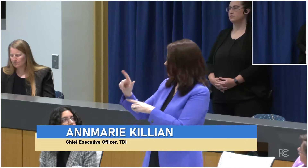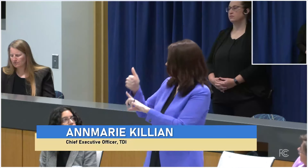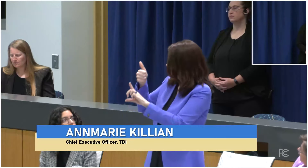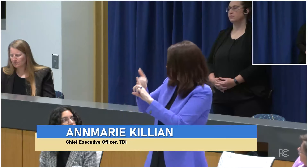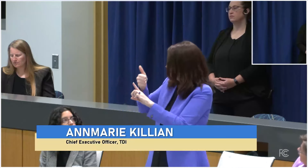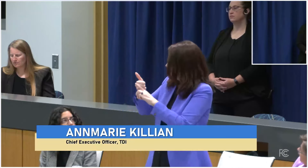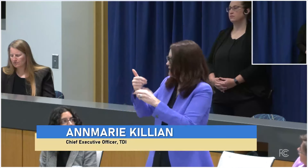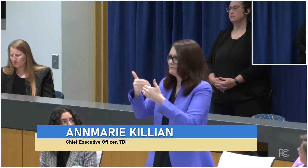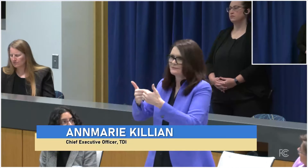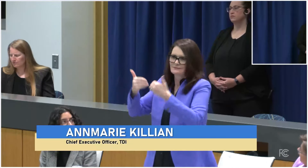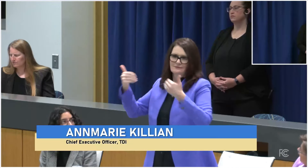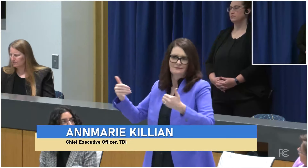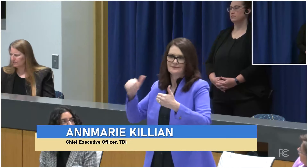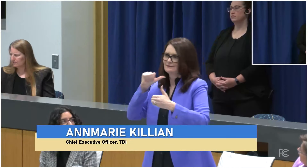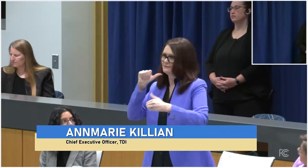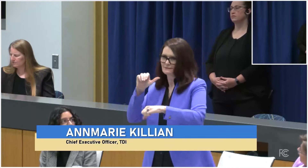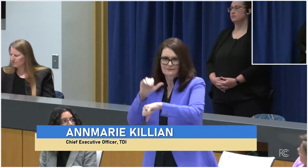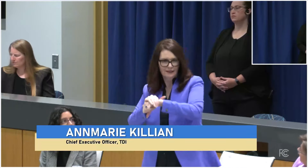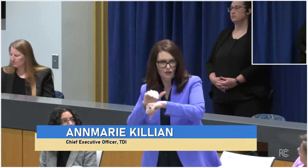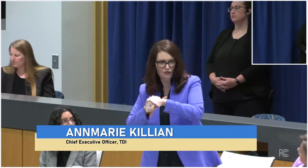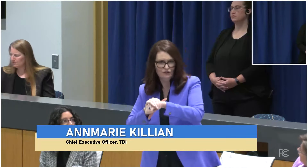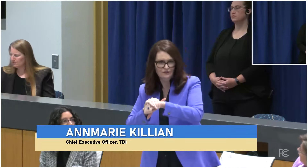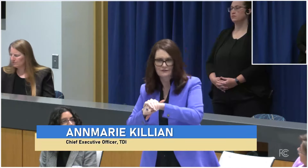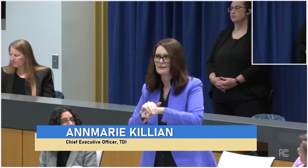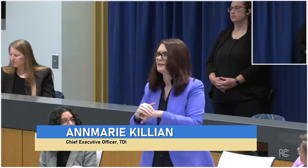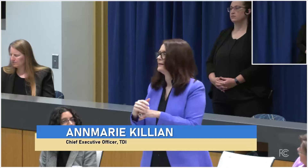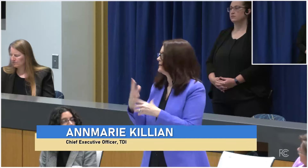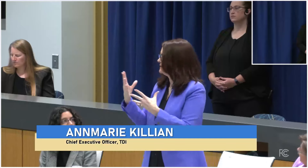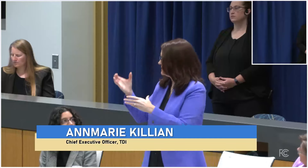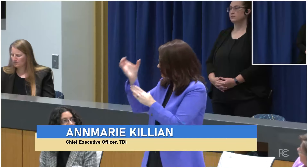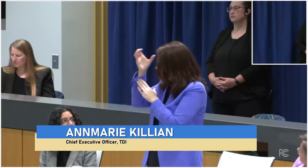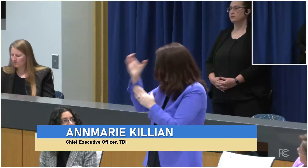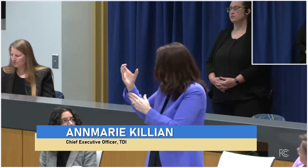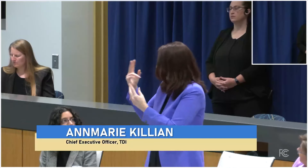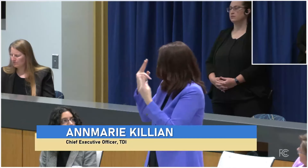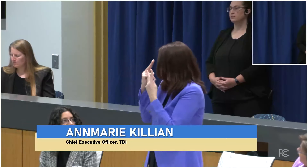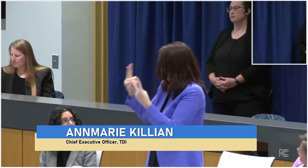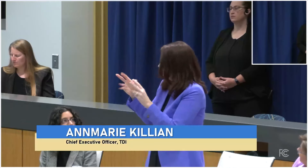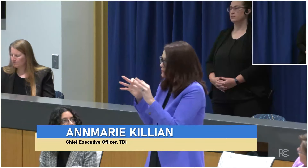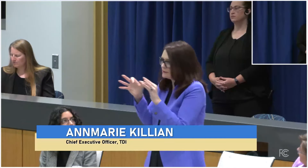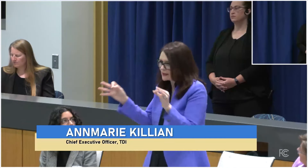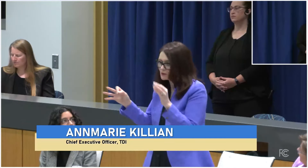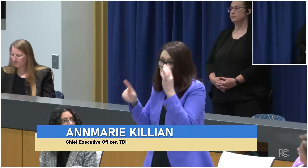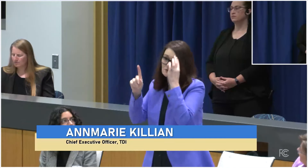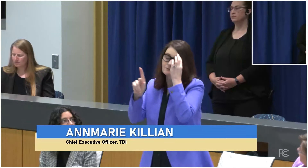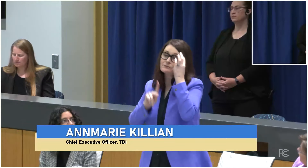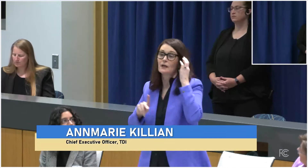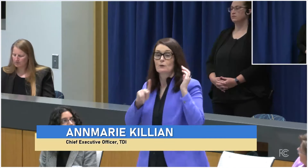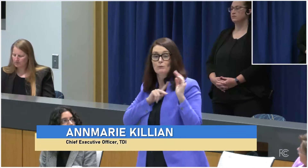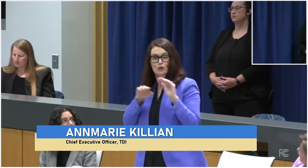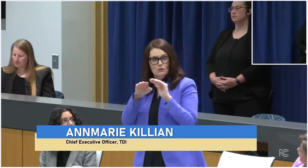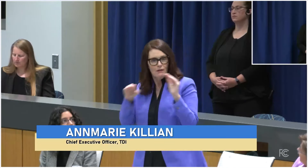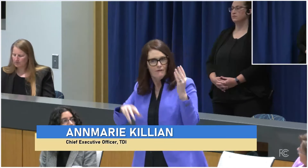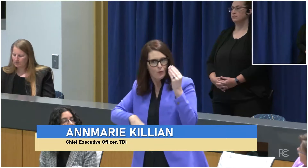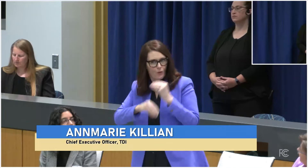RECEIVING INFORMATION BECAUSE THE PRIMARY LANGUAGE IS ASL BUT IT'S PROVIDED IN ENGLISH. AND CAPTIONING IS NOT SUFFICIENT TO BE ABLE TO